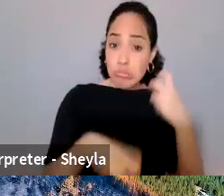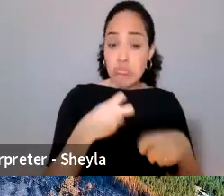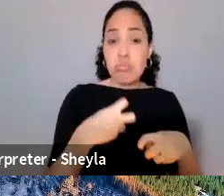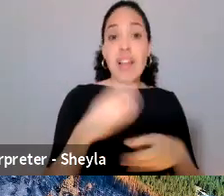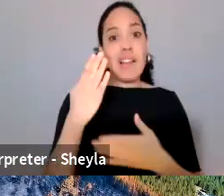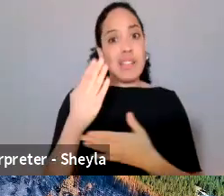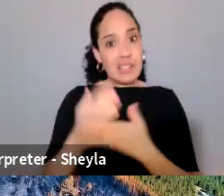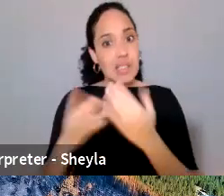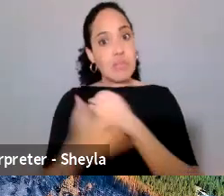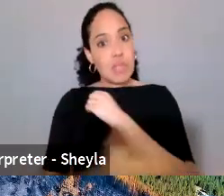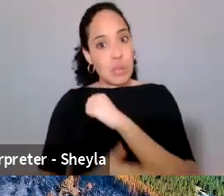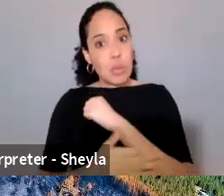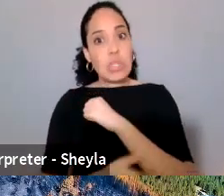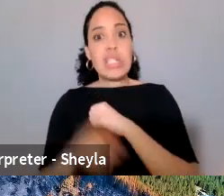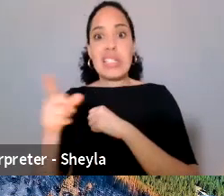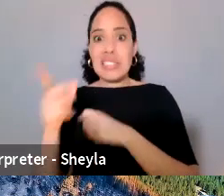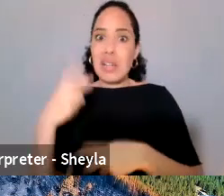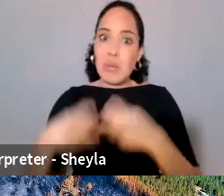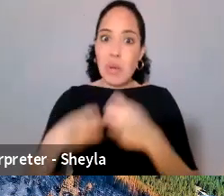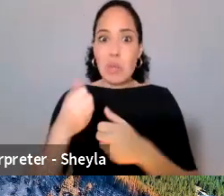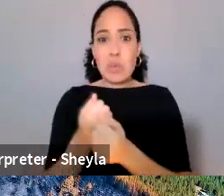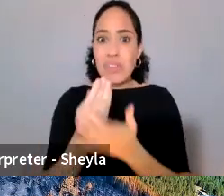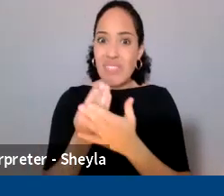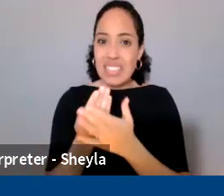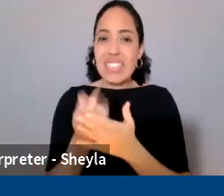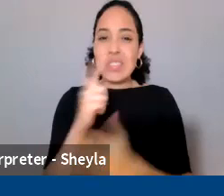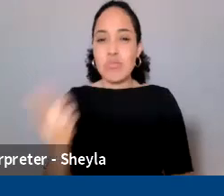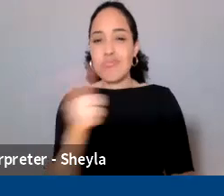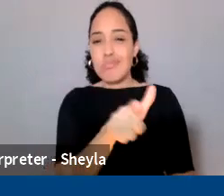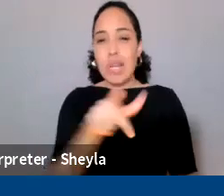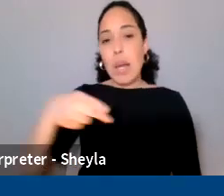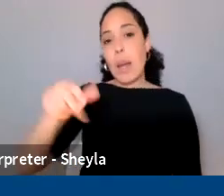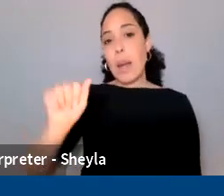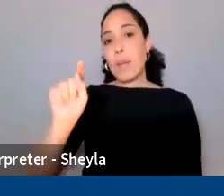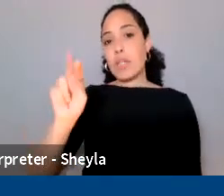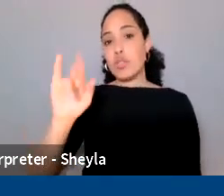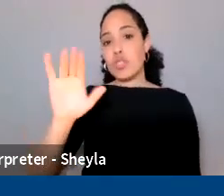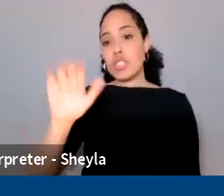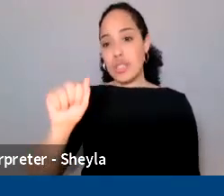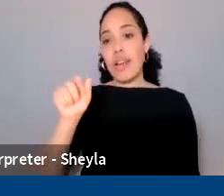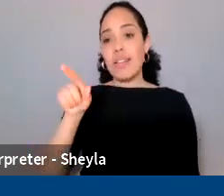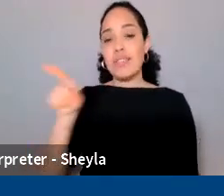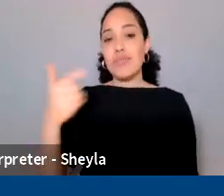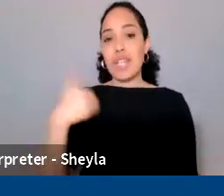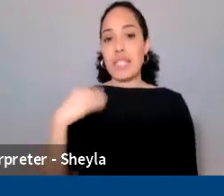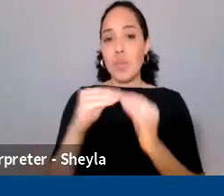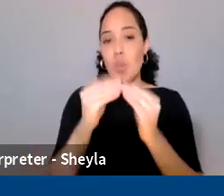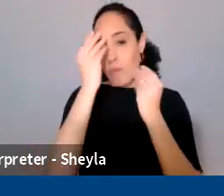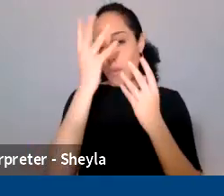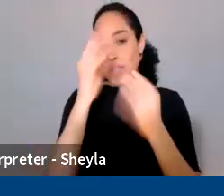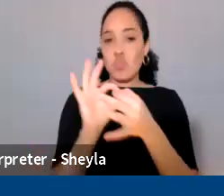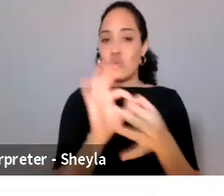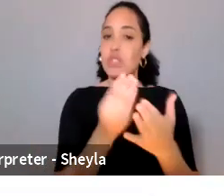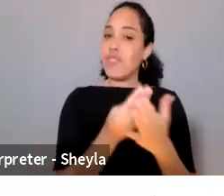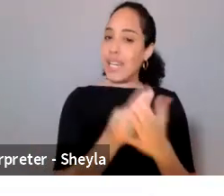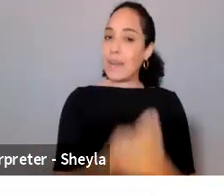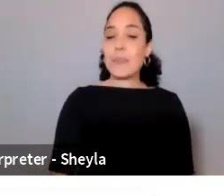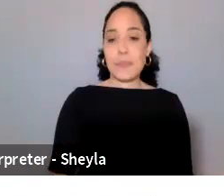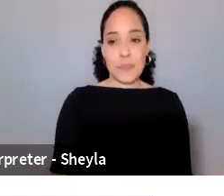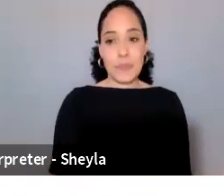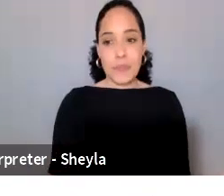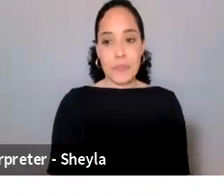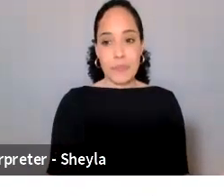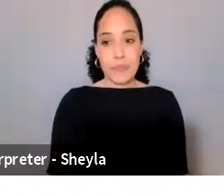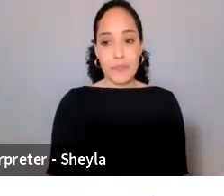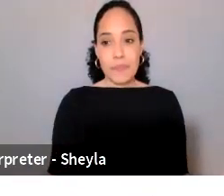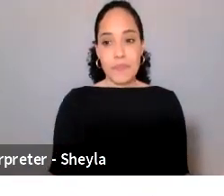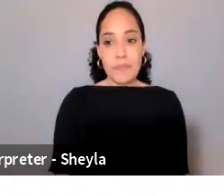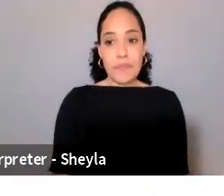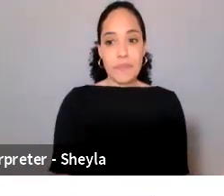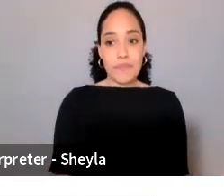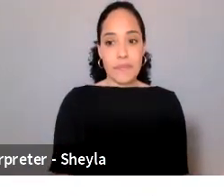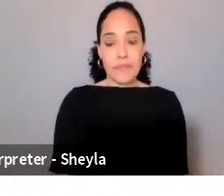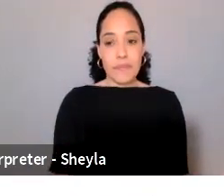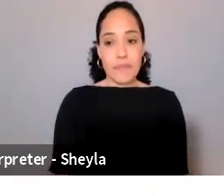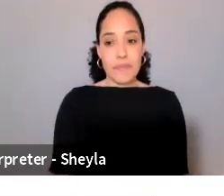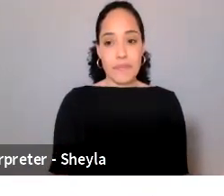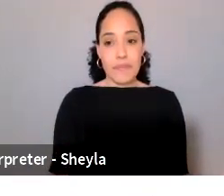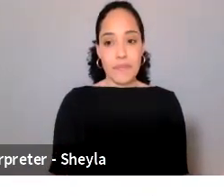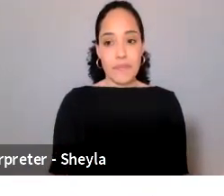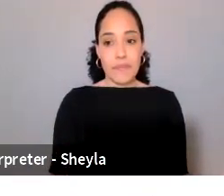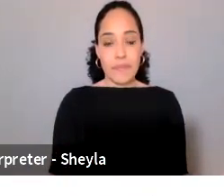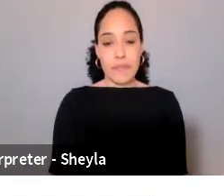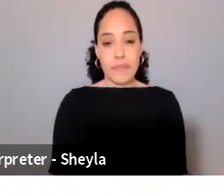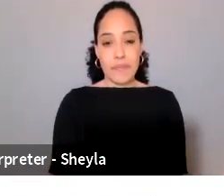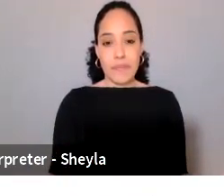Patricia we'll talk a little bit about grant opportunities and some other issues thank you